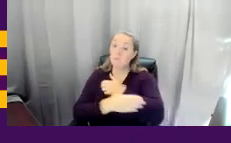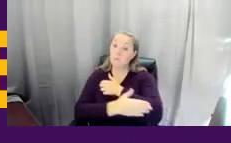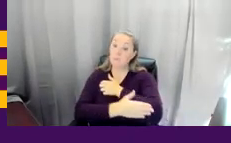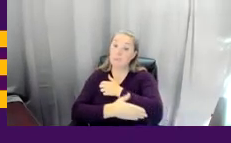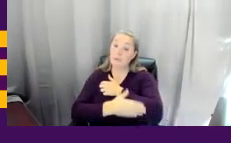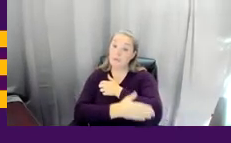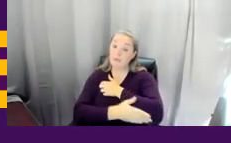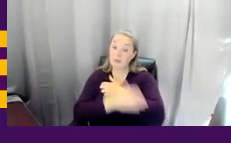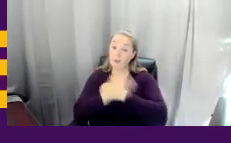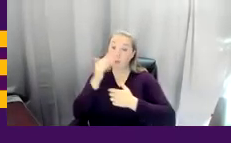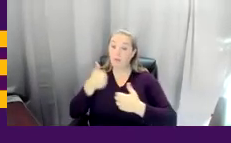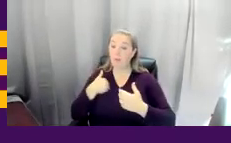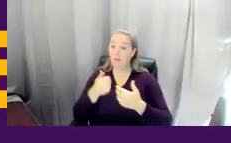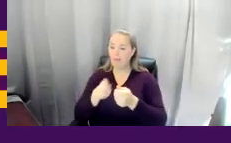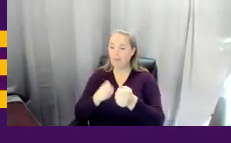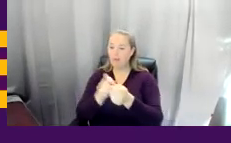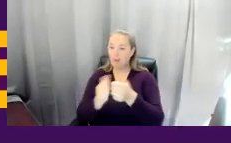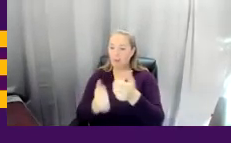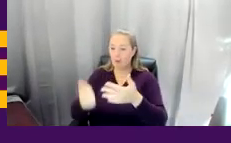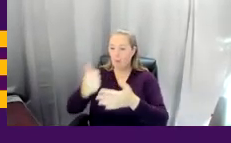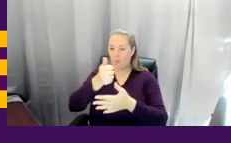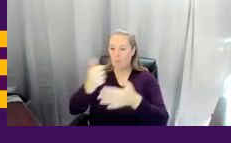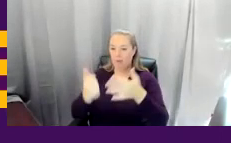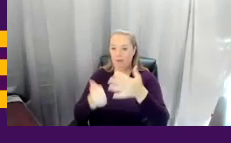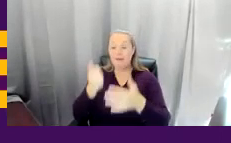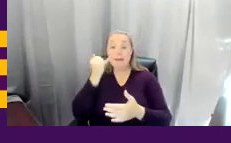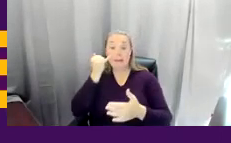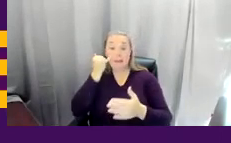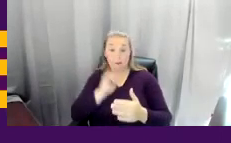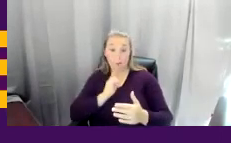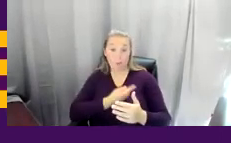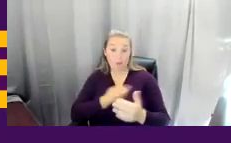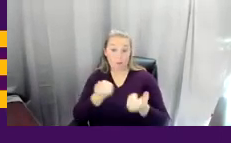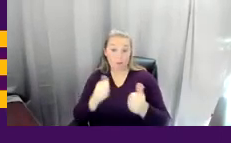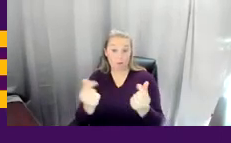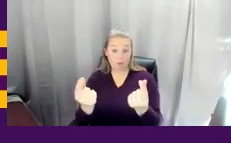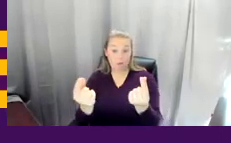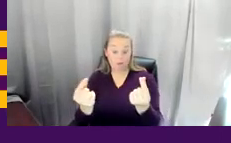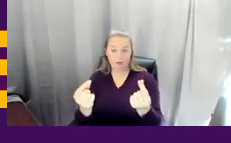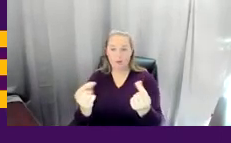COMMUNITIES